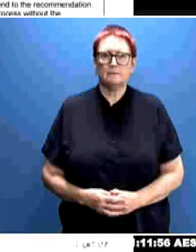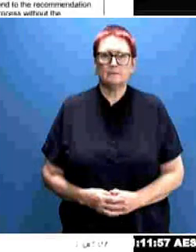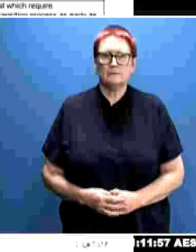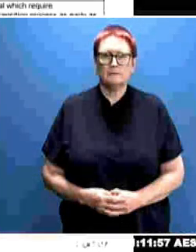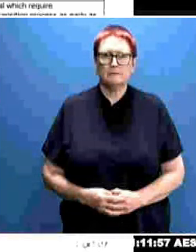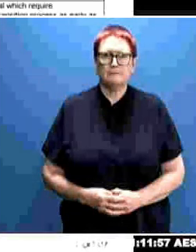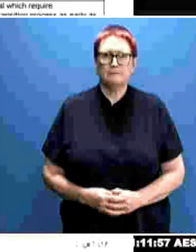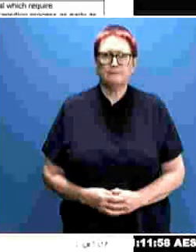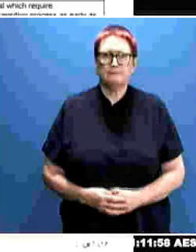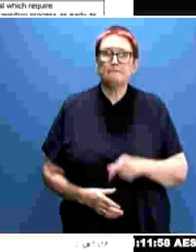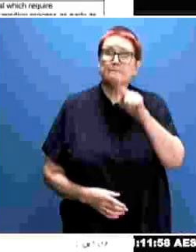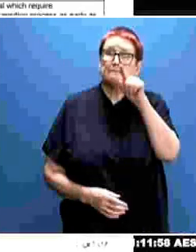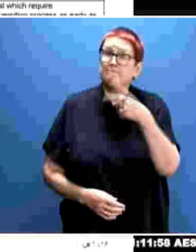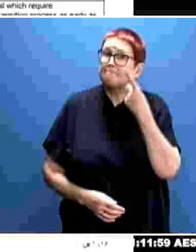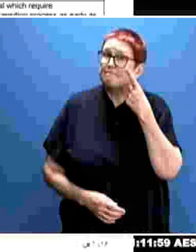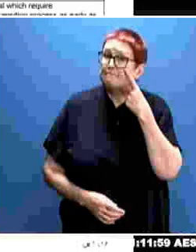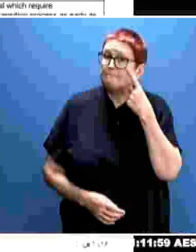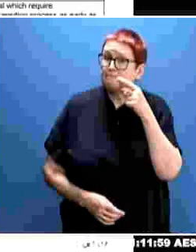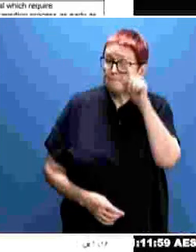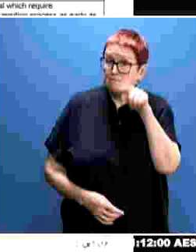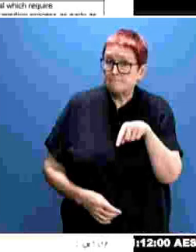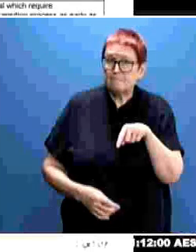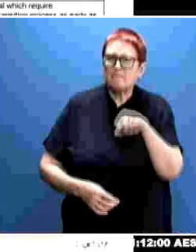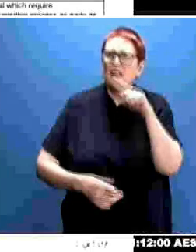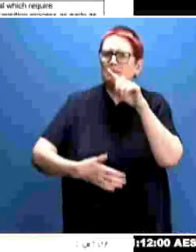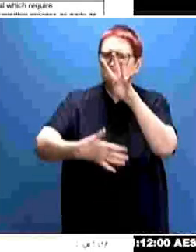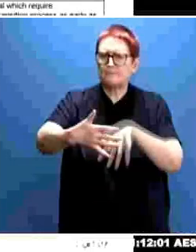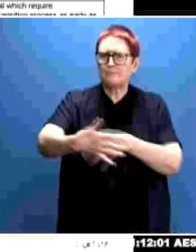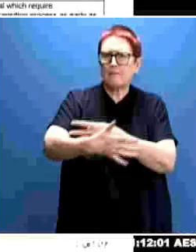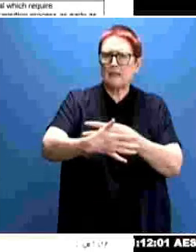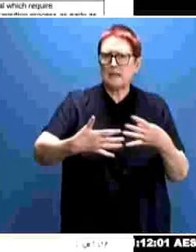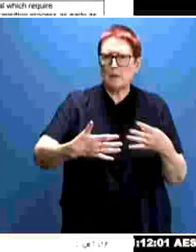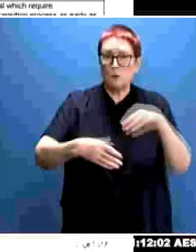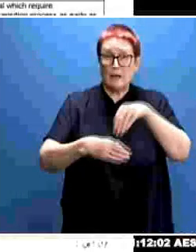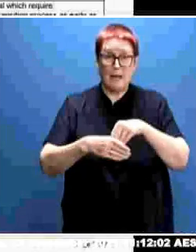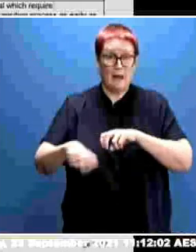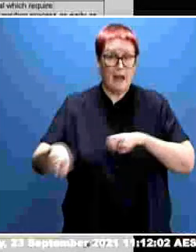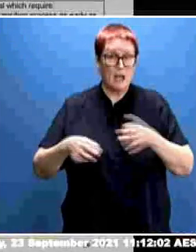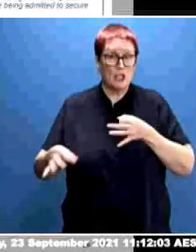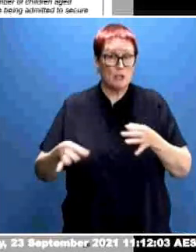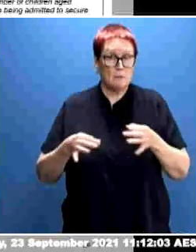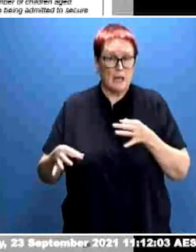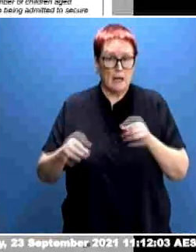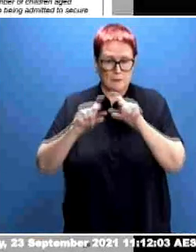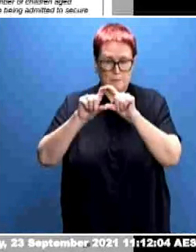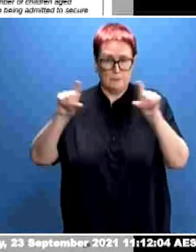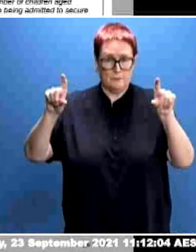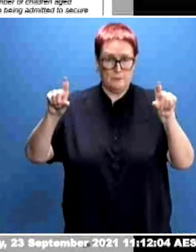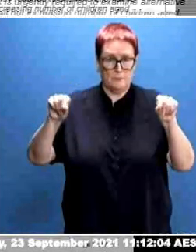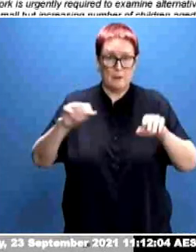You see, Dr Thompson, in the table that sets out in this action plan, we have it in the first column on the left-hand side